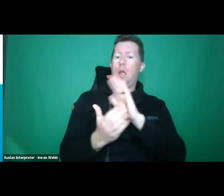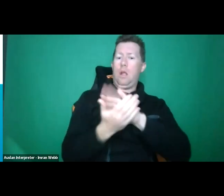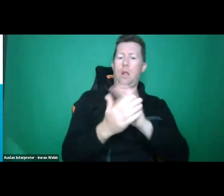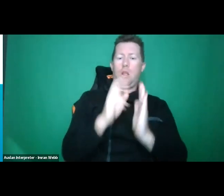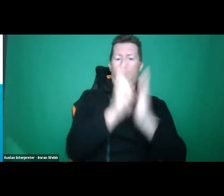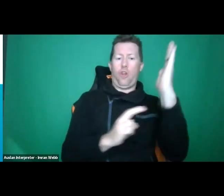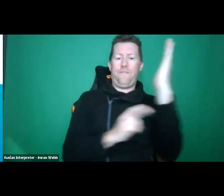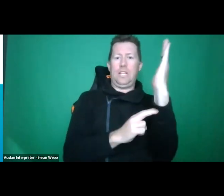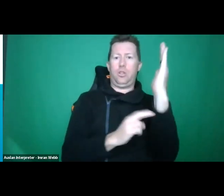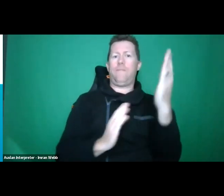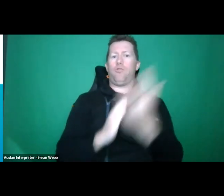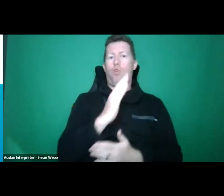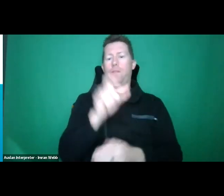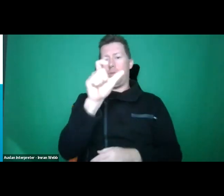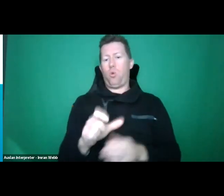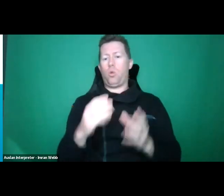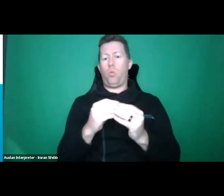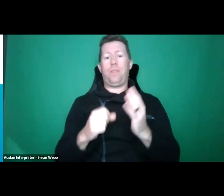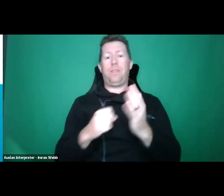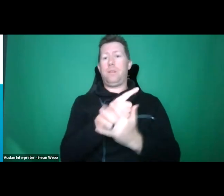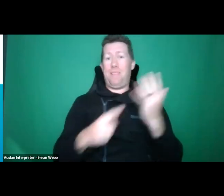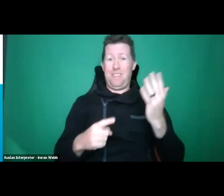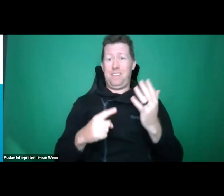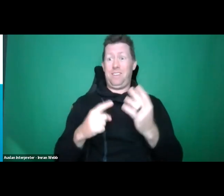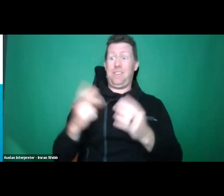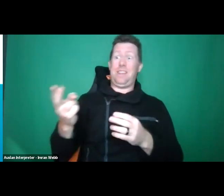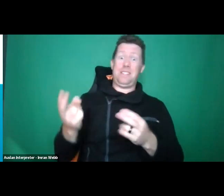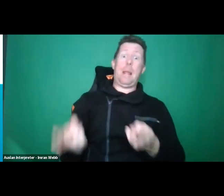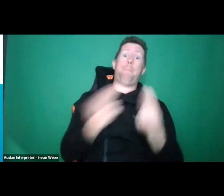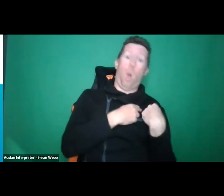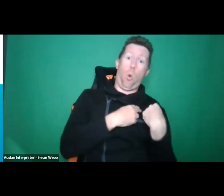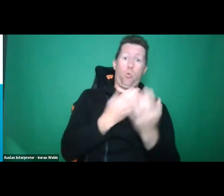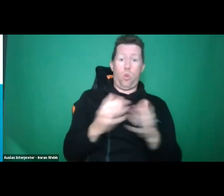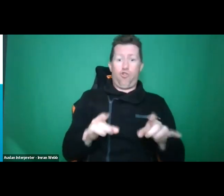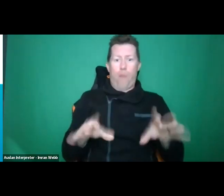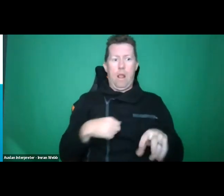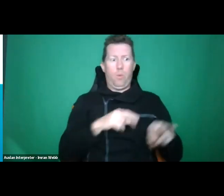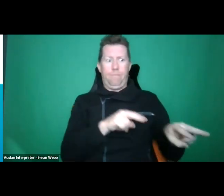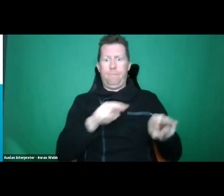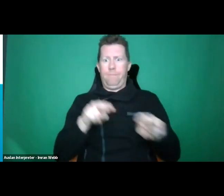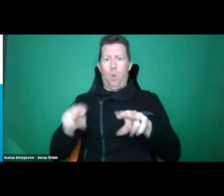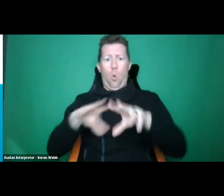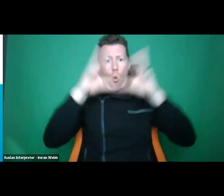of Persons with Disabilities, the benefit